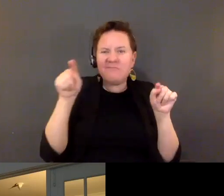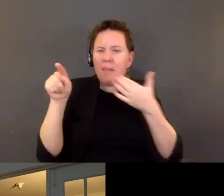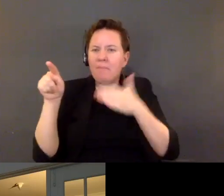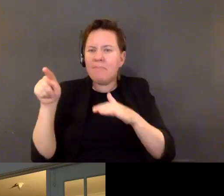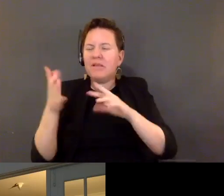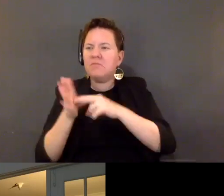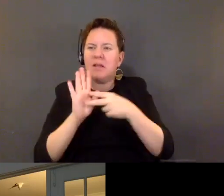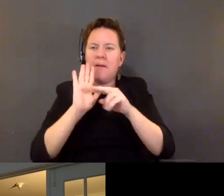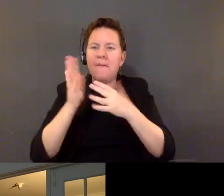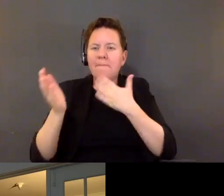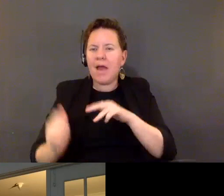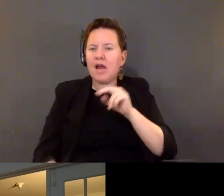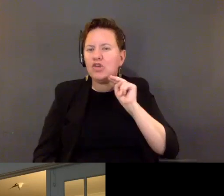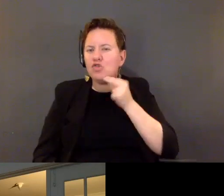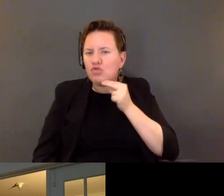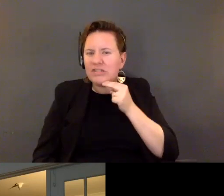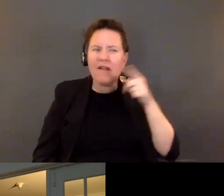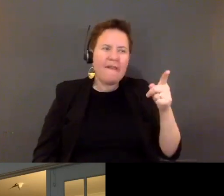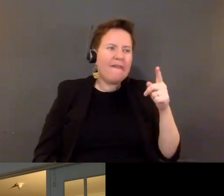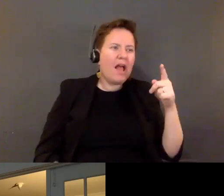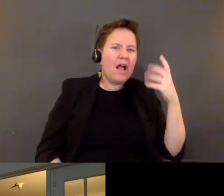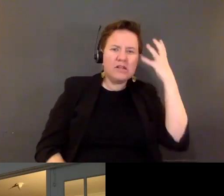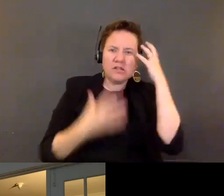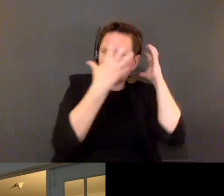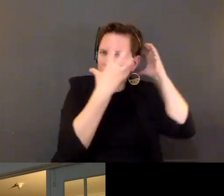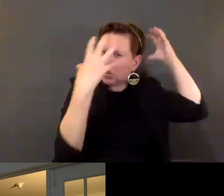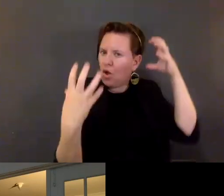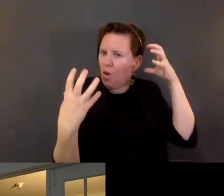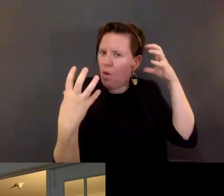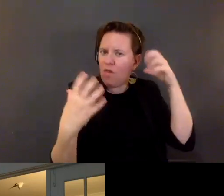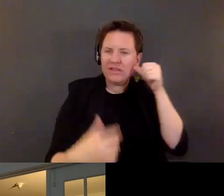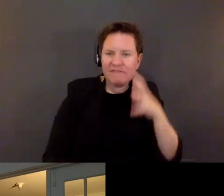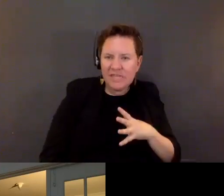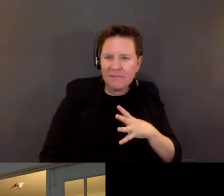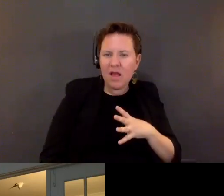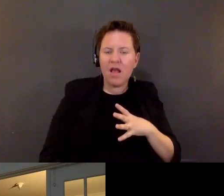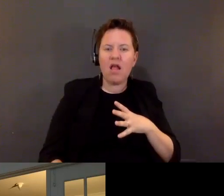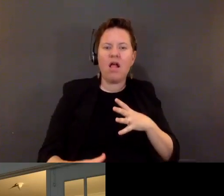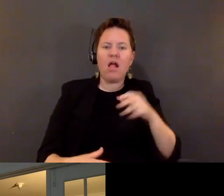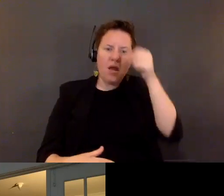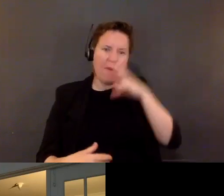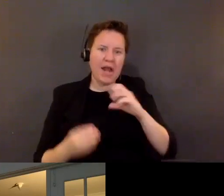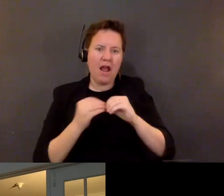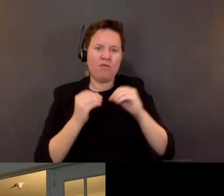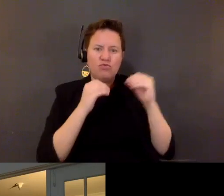and that skull is female men have a heavier brow ridge audrey raised an eyebrow pedantic much